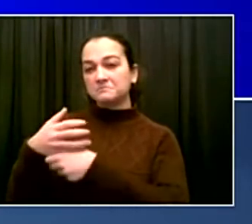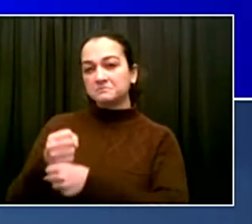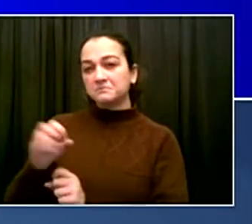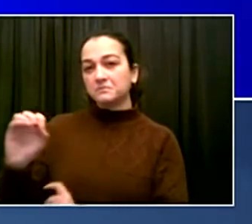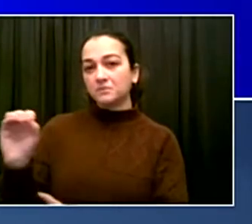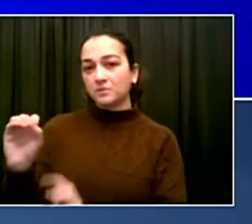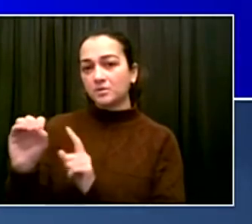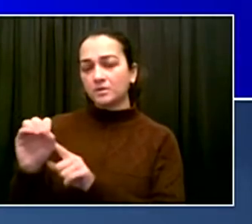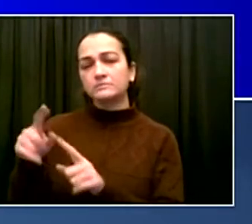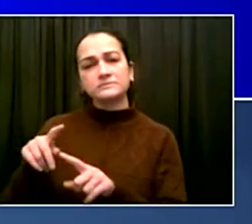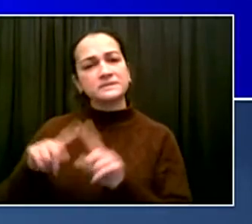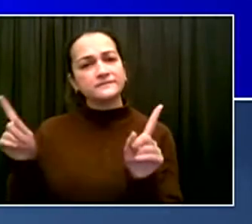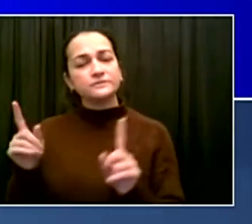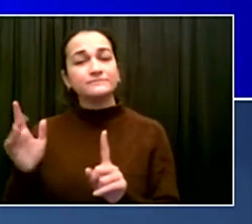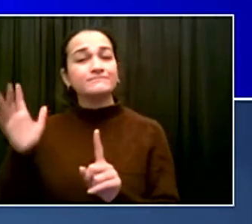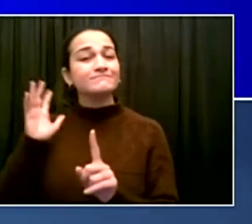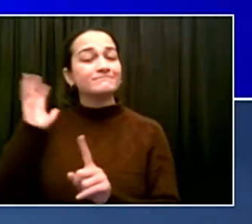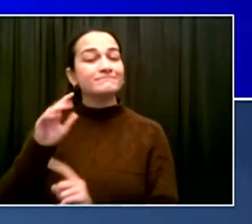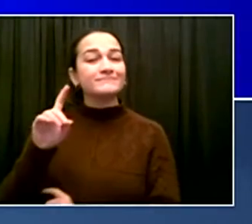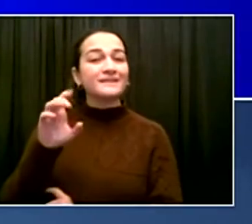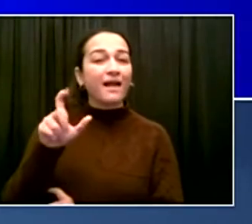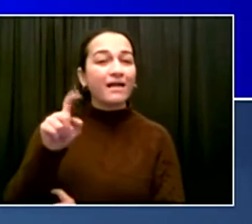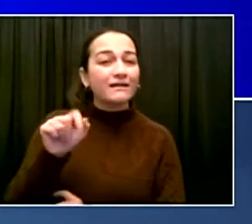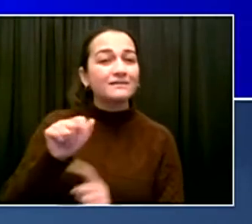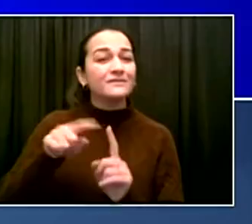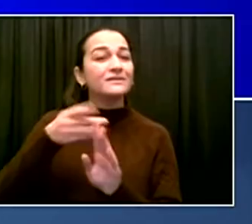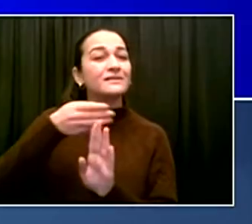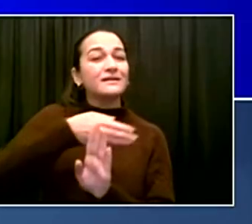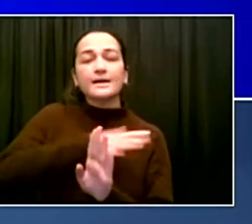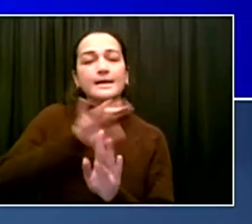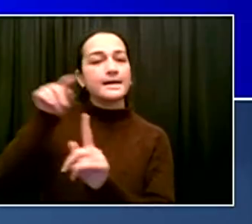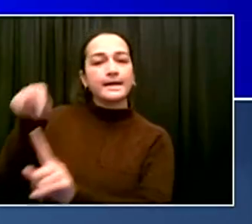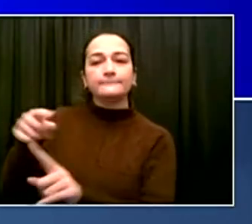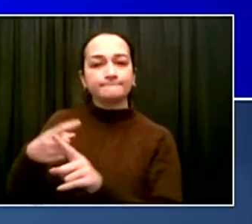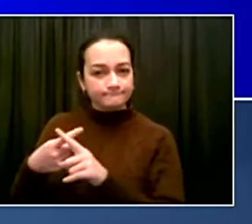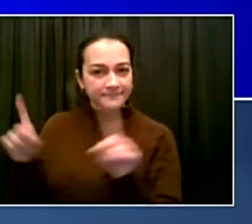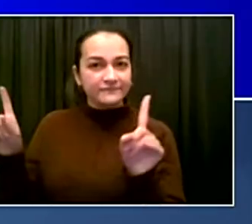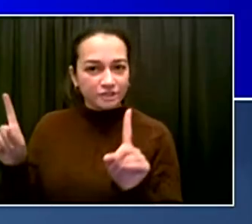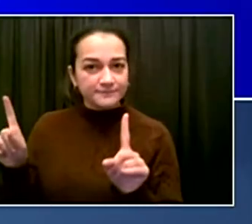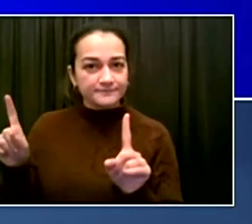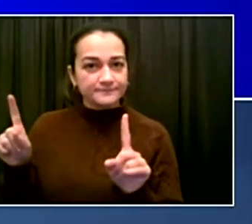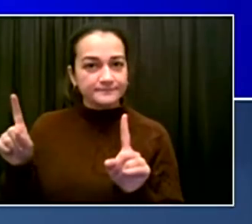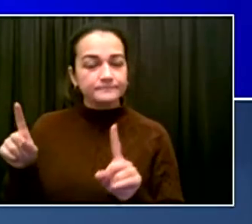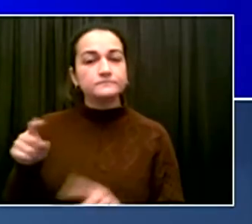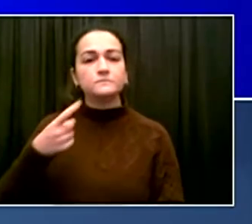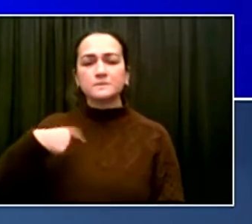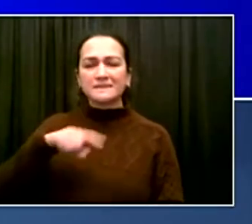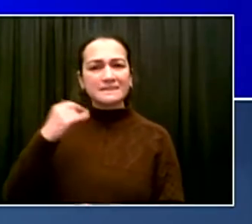NUMBER OF CASES.